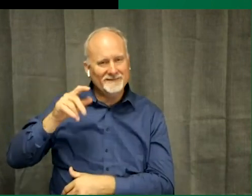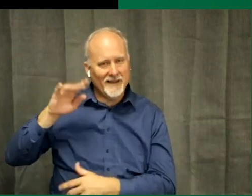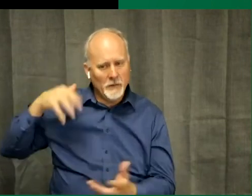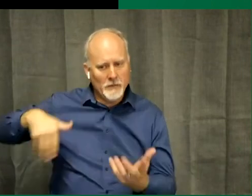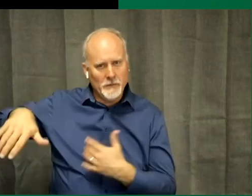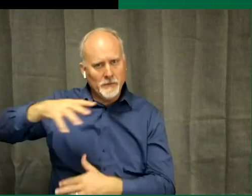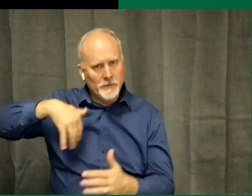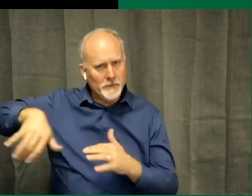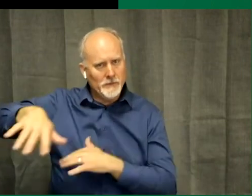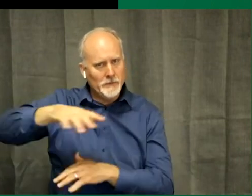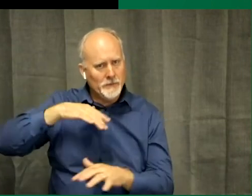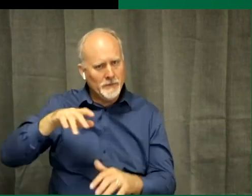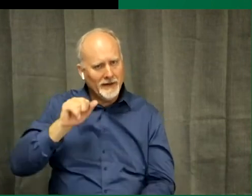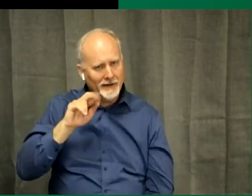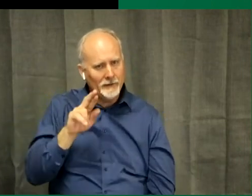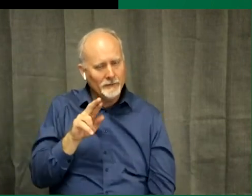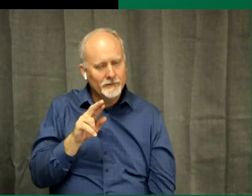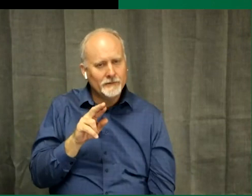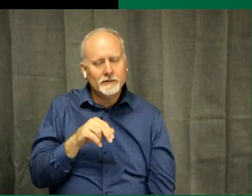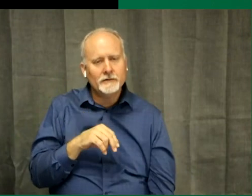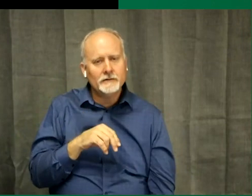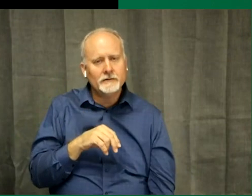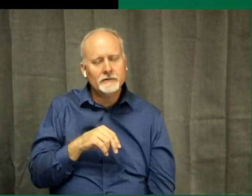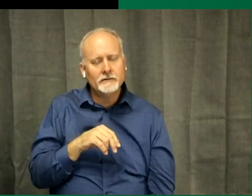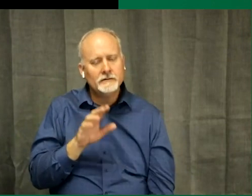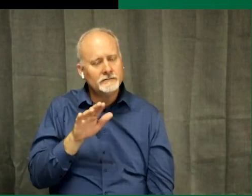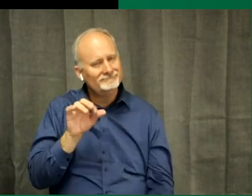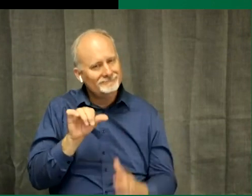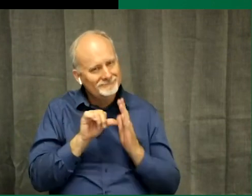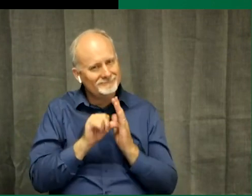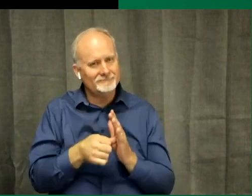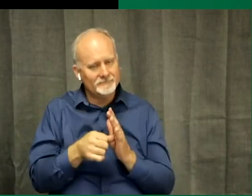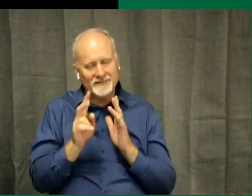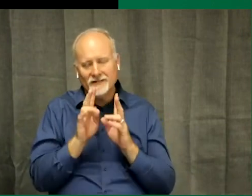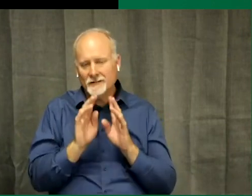air is moving around in the space that you're in i want to reiterate again how important it is